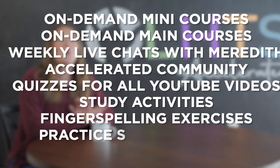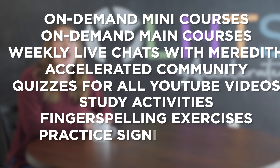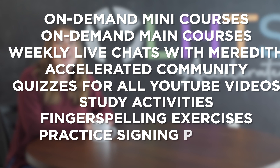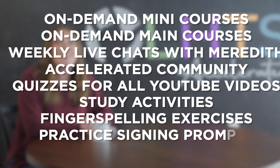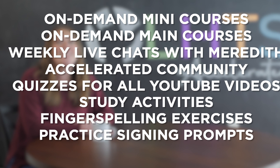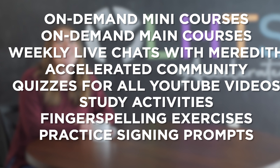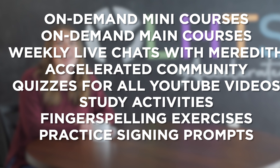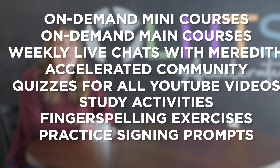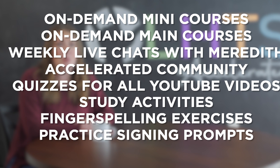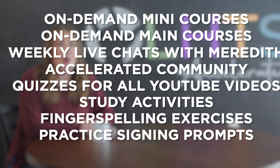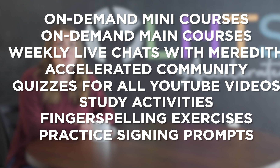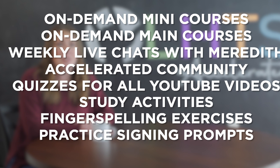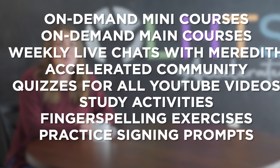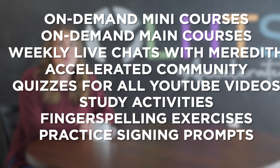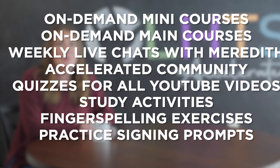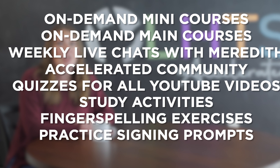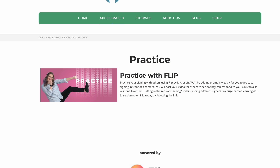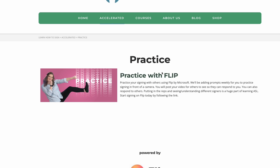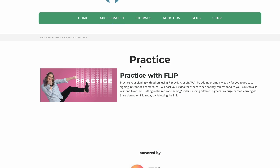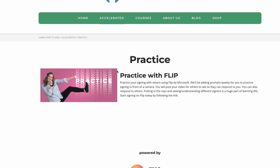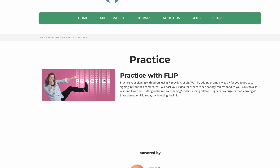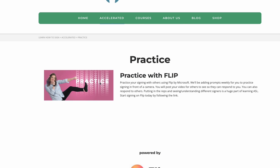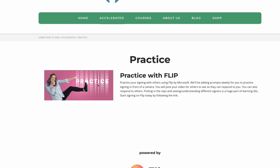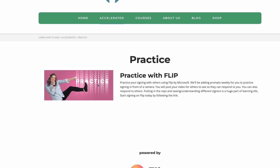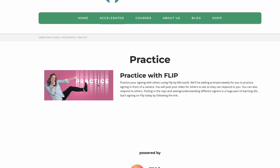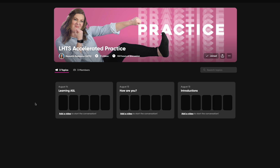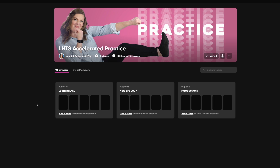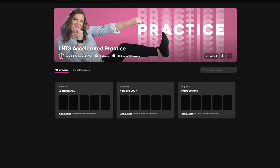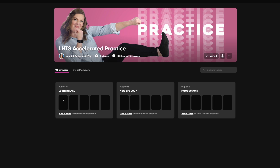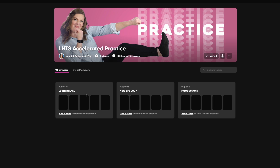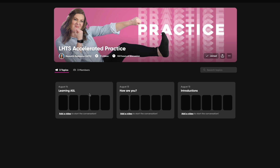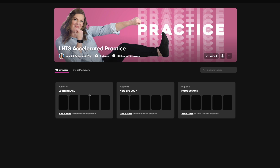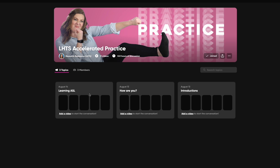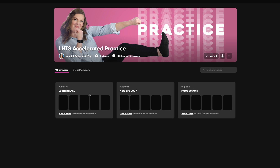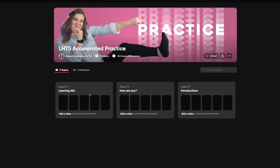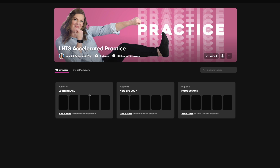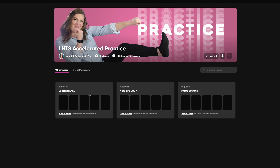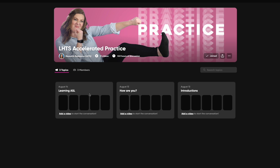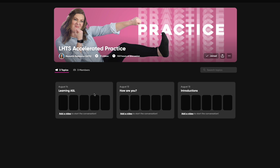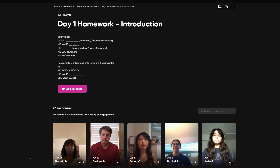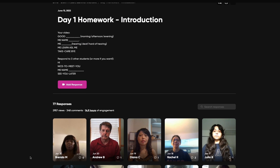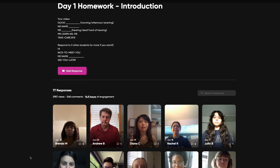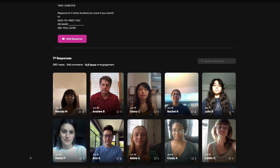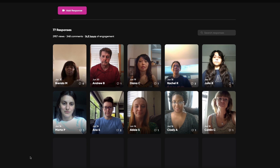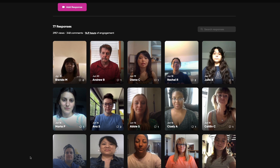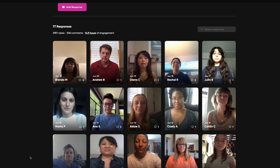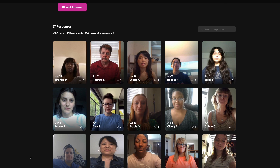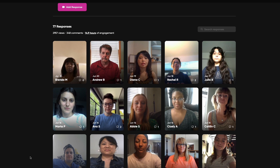Practice signing prompts, using Flipgrid we'll give you weekly prompts where you can practice